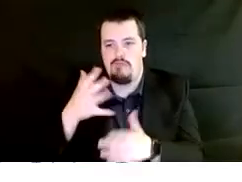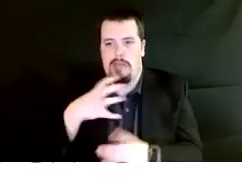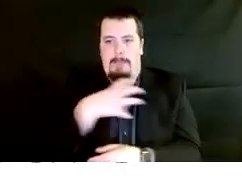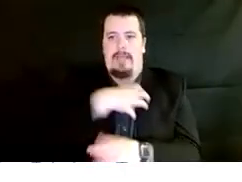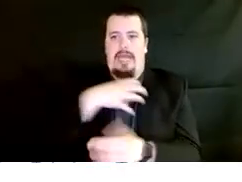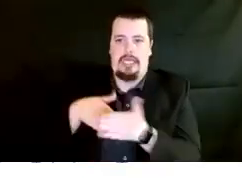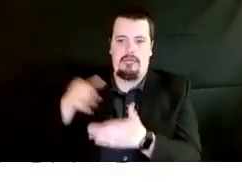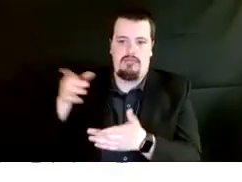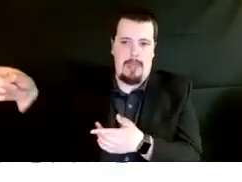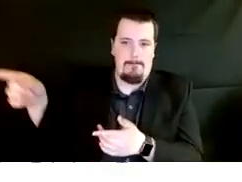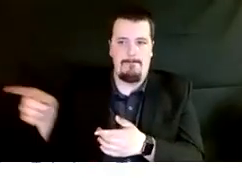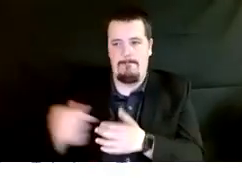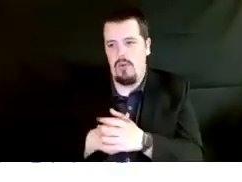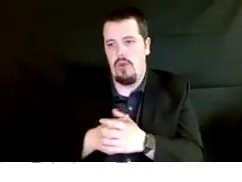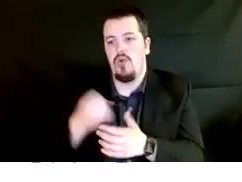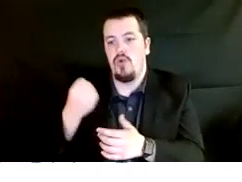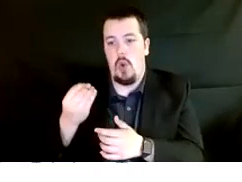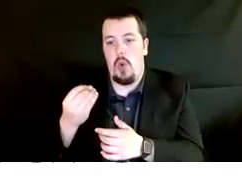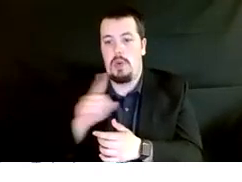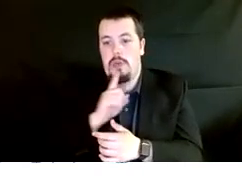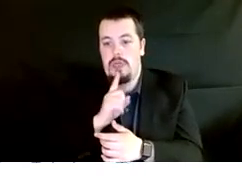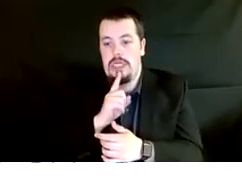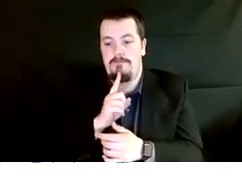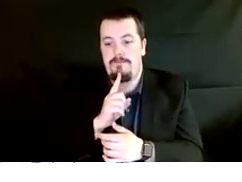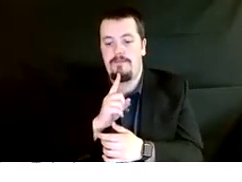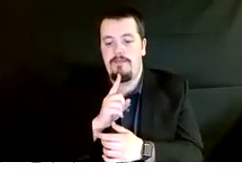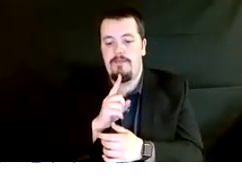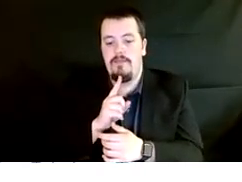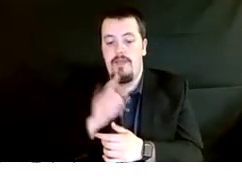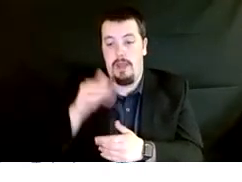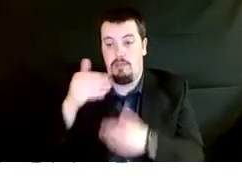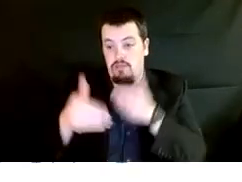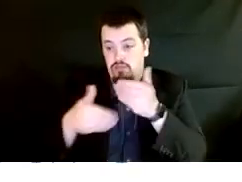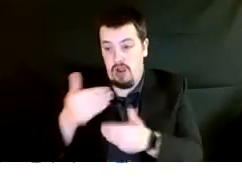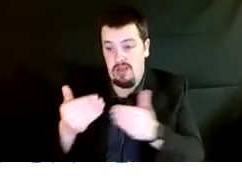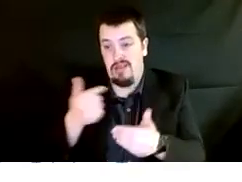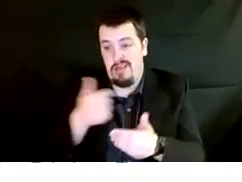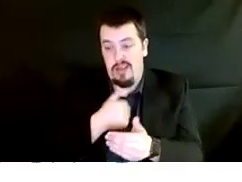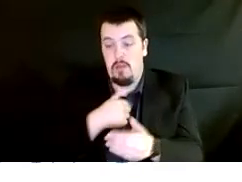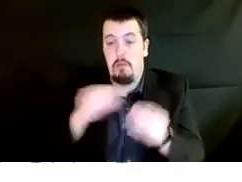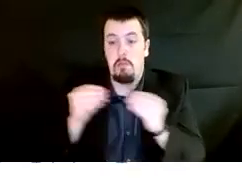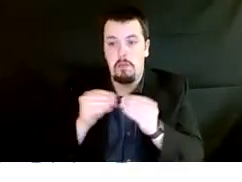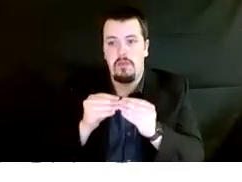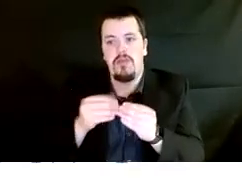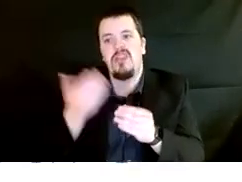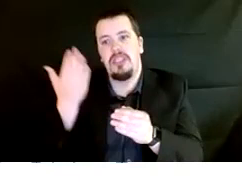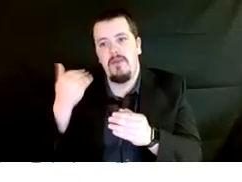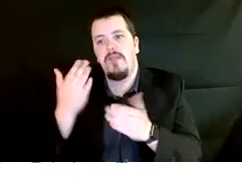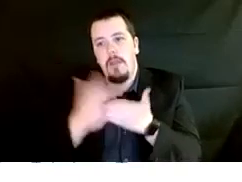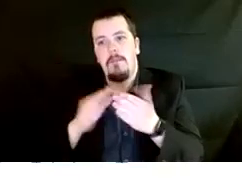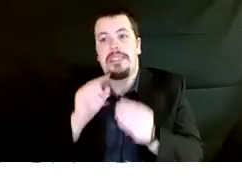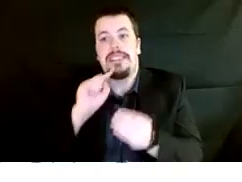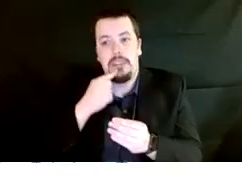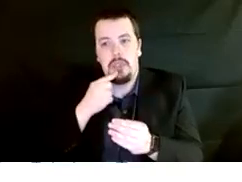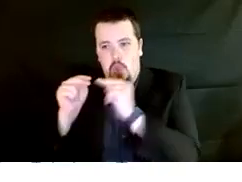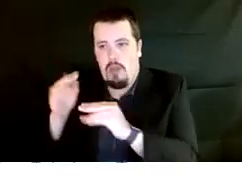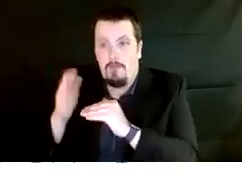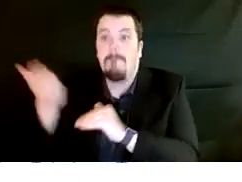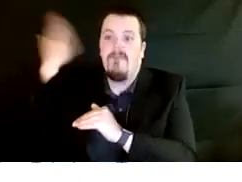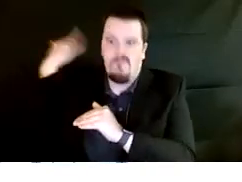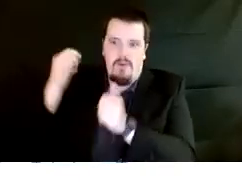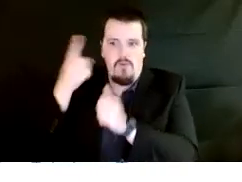um and so that process, I have been in much more tense negotiations than that um most of